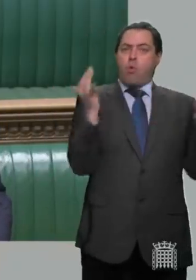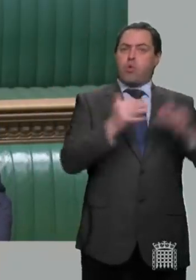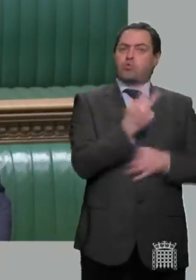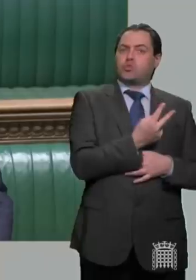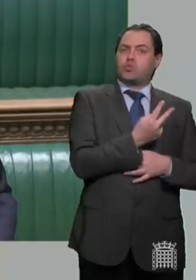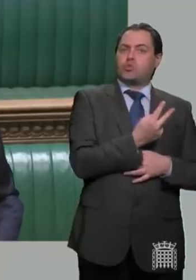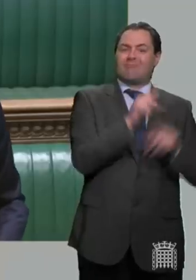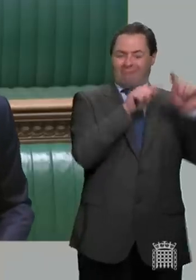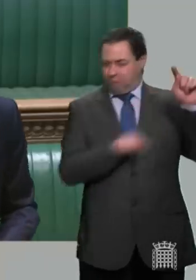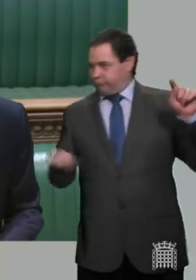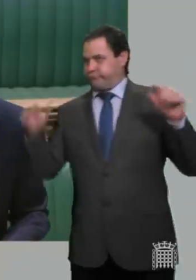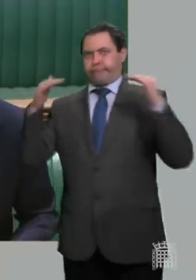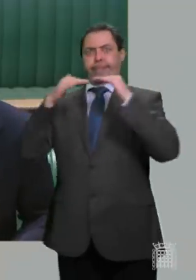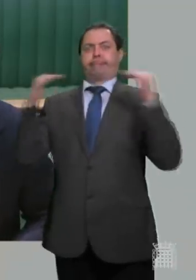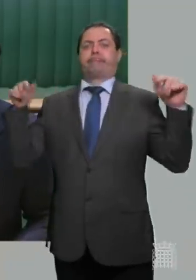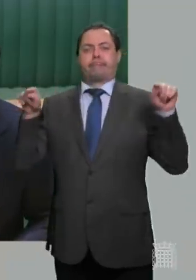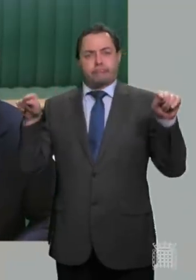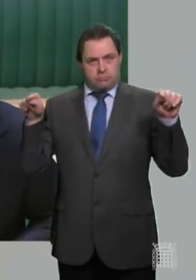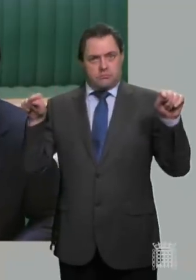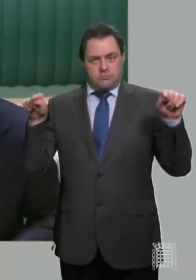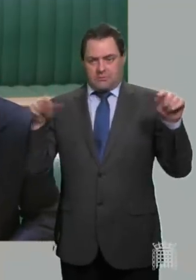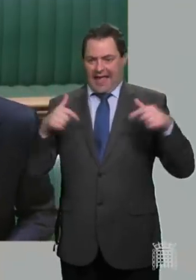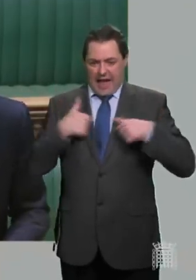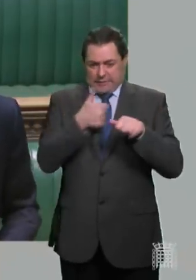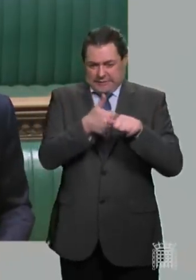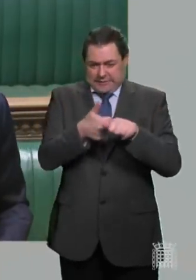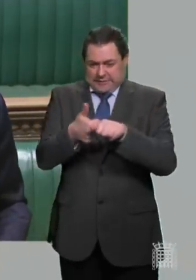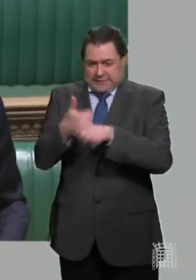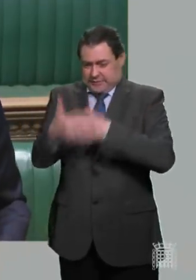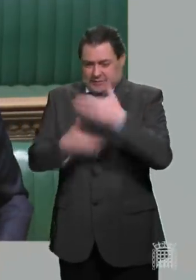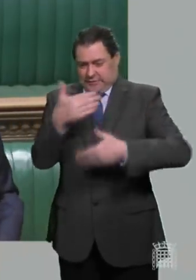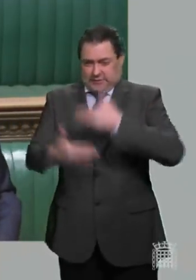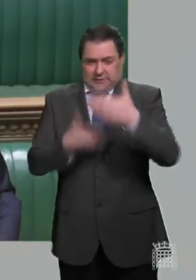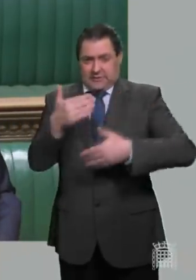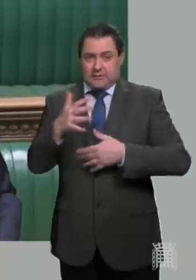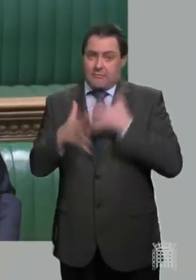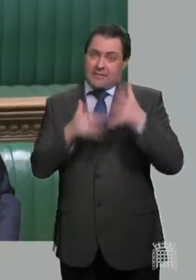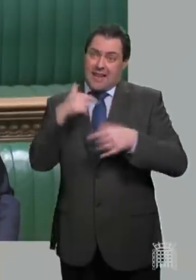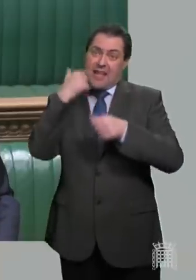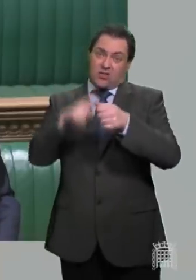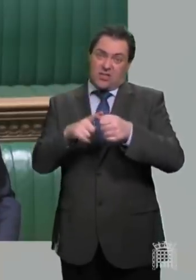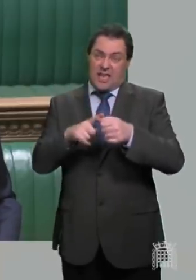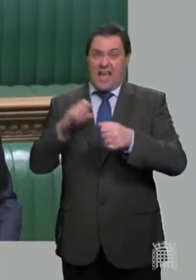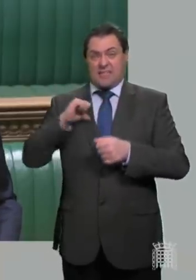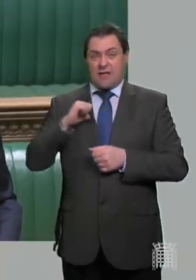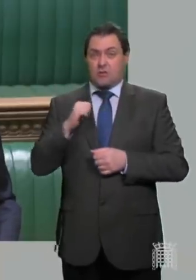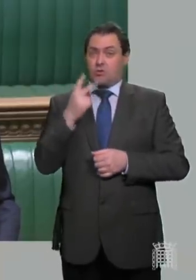as we continue our unprecedented response to this crisis, borrowing is forecast to be £234 billion,